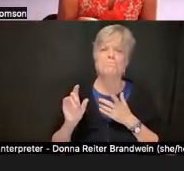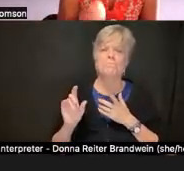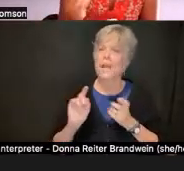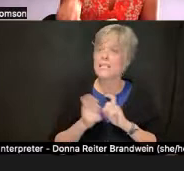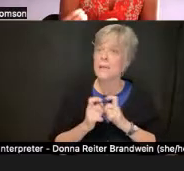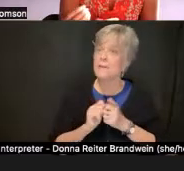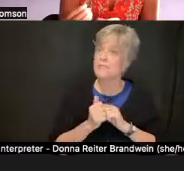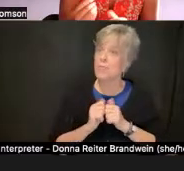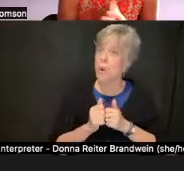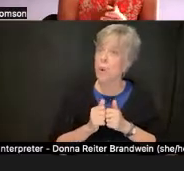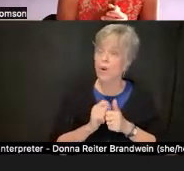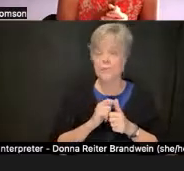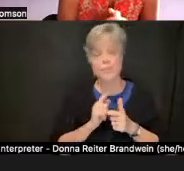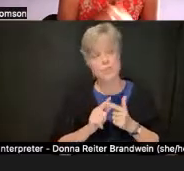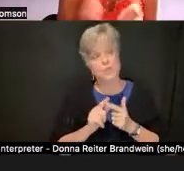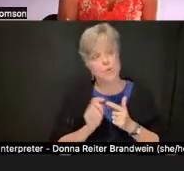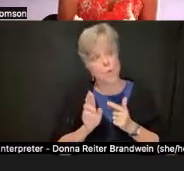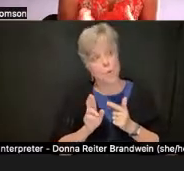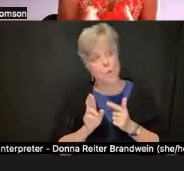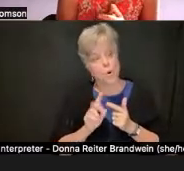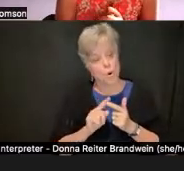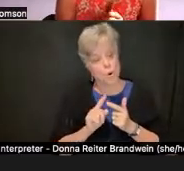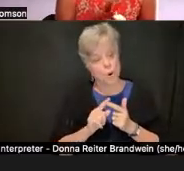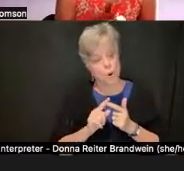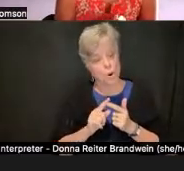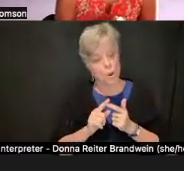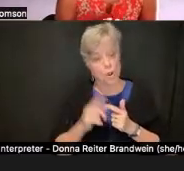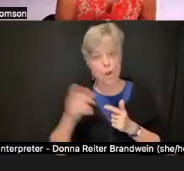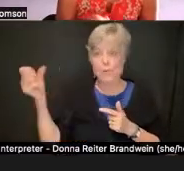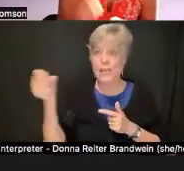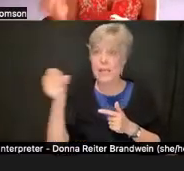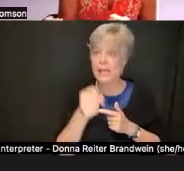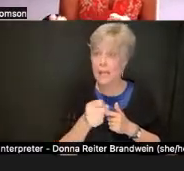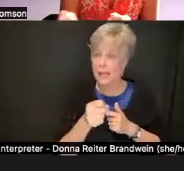or bringing in Alice Wong,